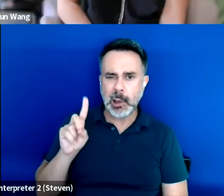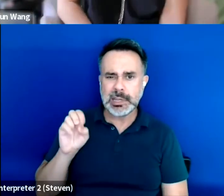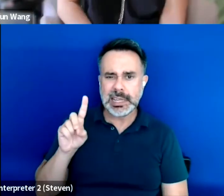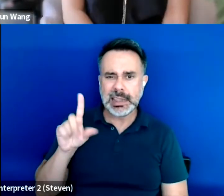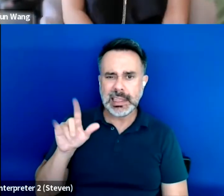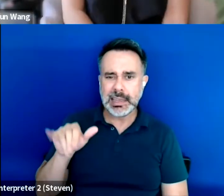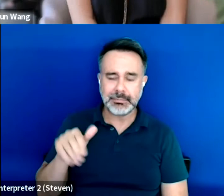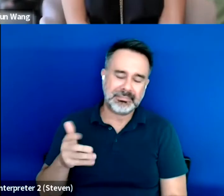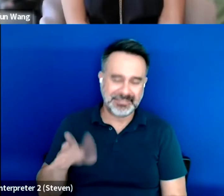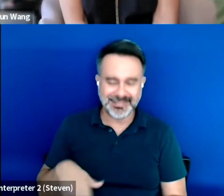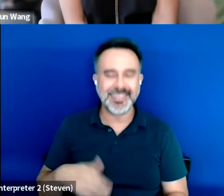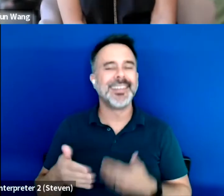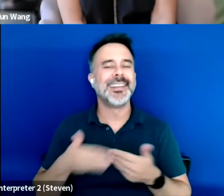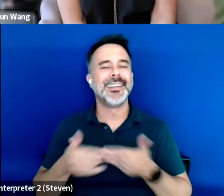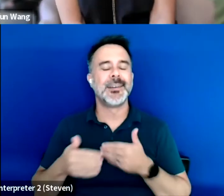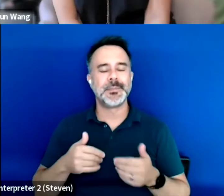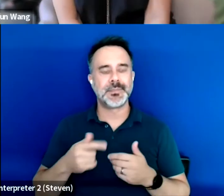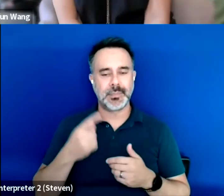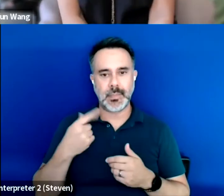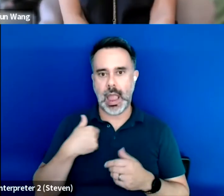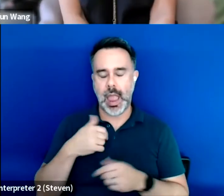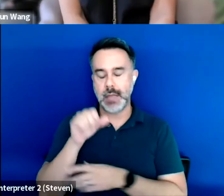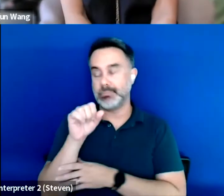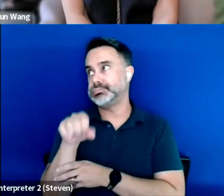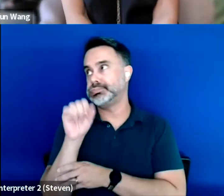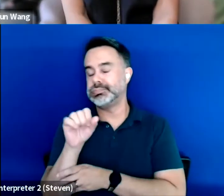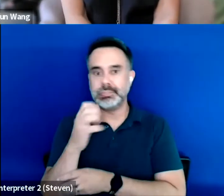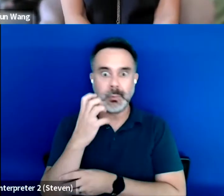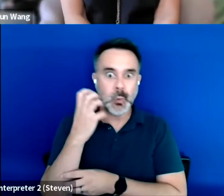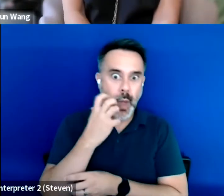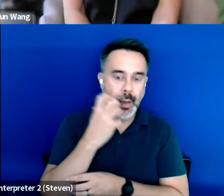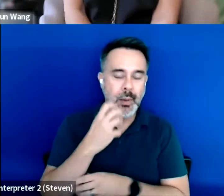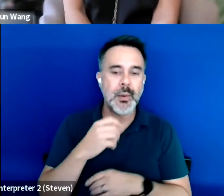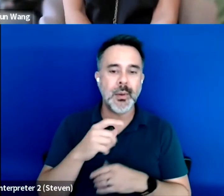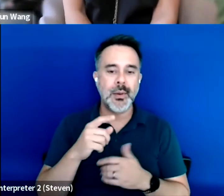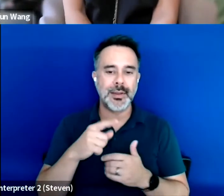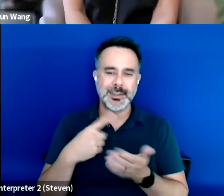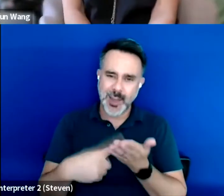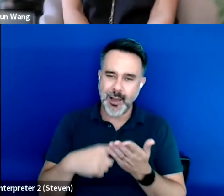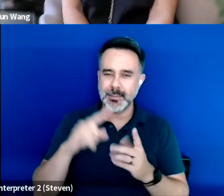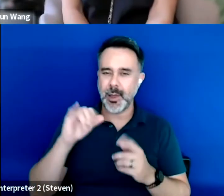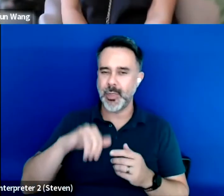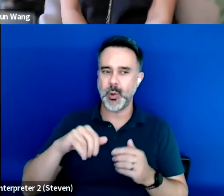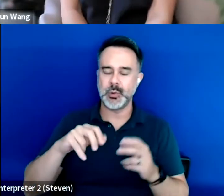that were filled with, sort of, narrative and drama and weren't just, kind of, like, these clinical textbook-type things.